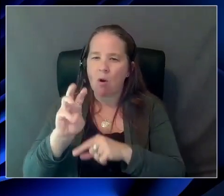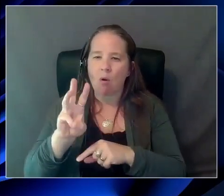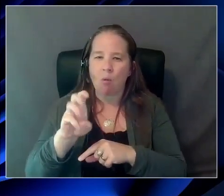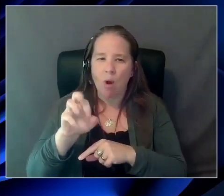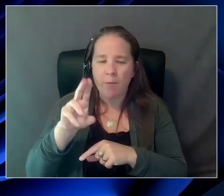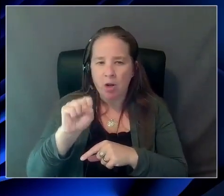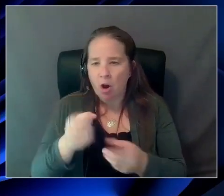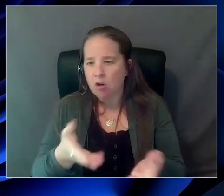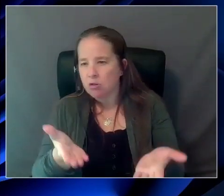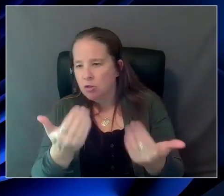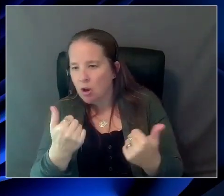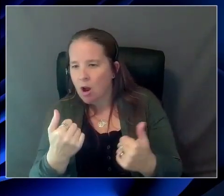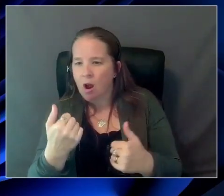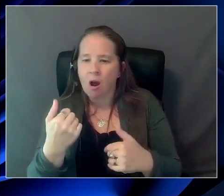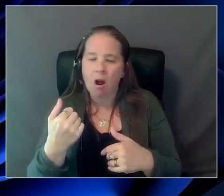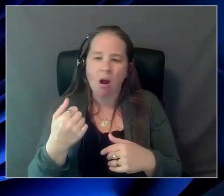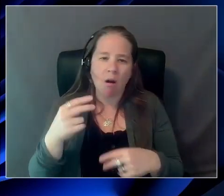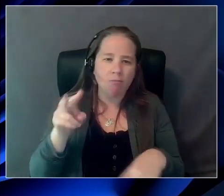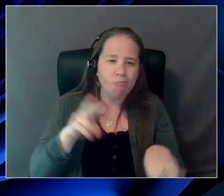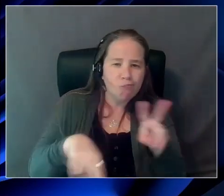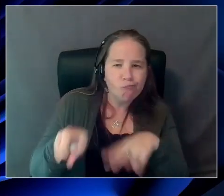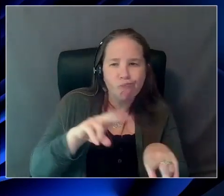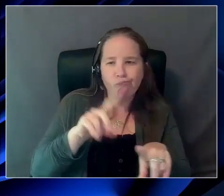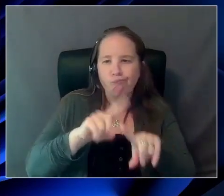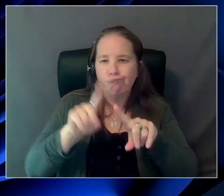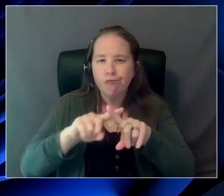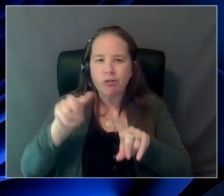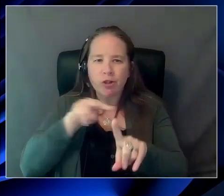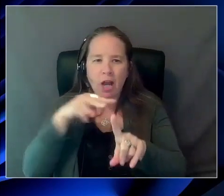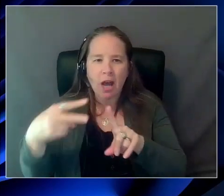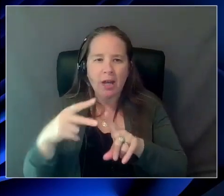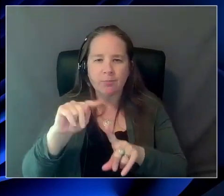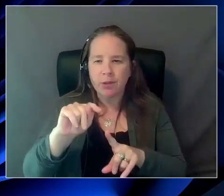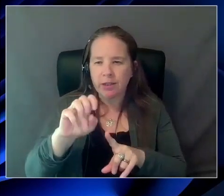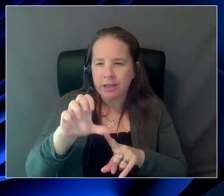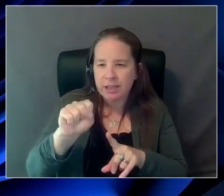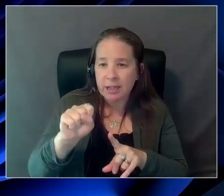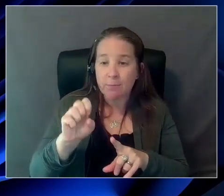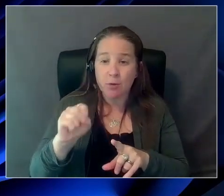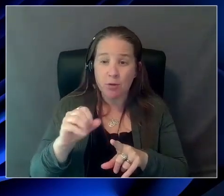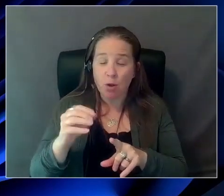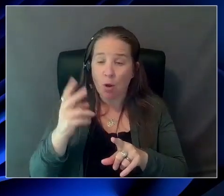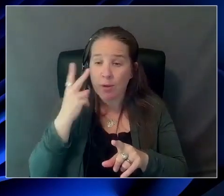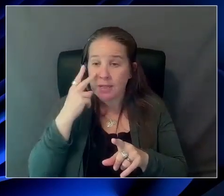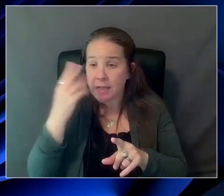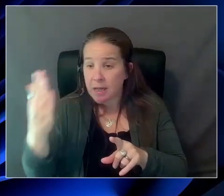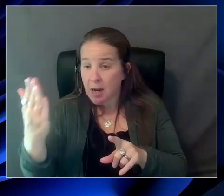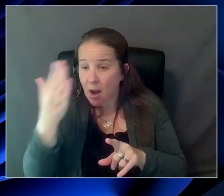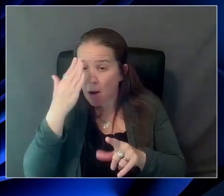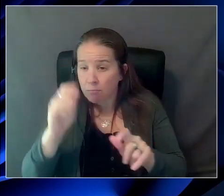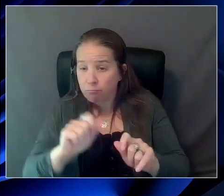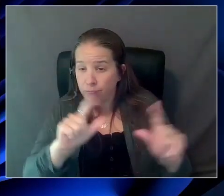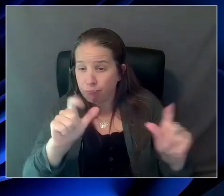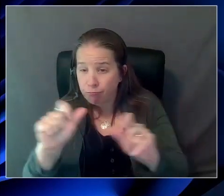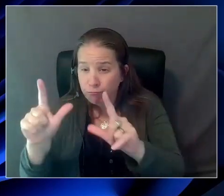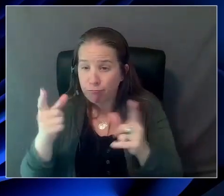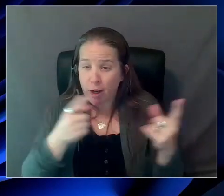We’ll talk more about different aspects of teams, so please check out the upcoming events for next year webinars and we look forward to talking